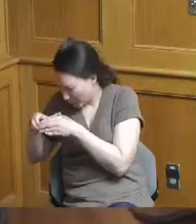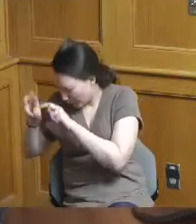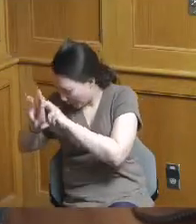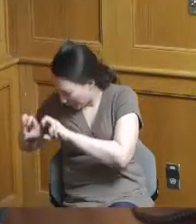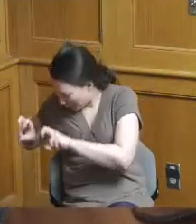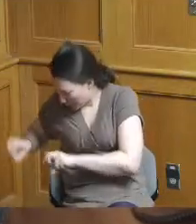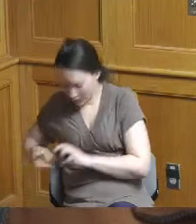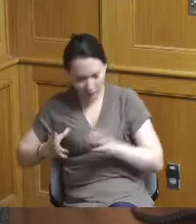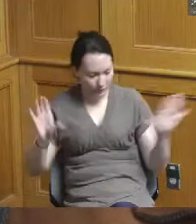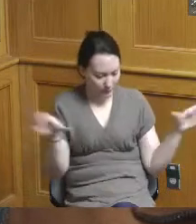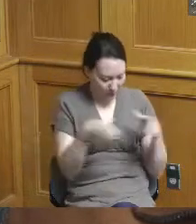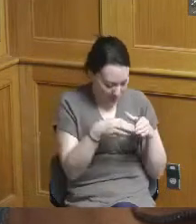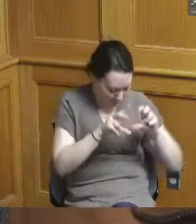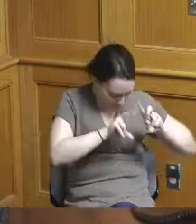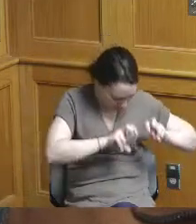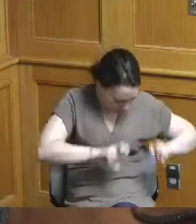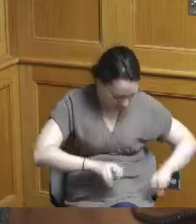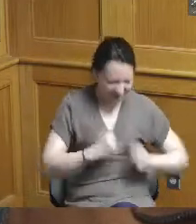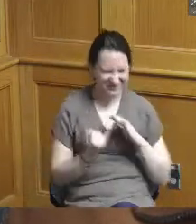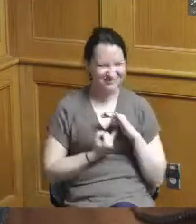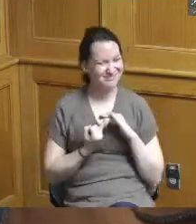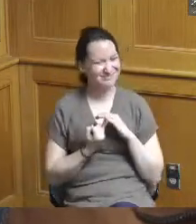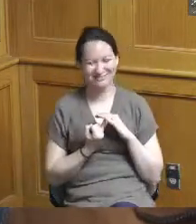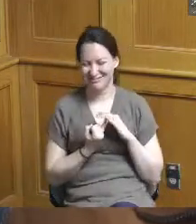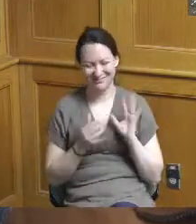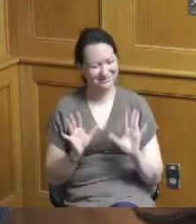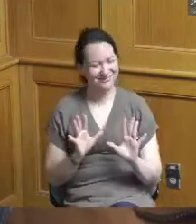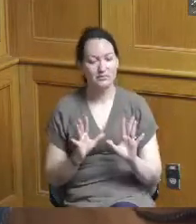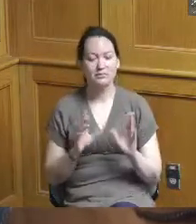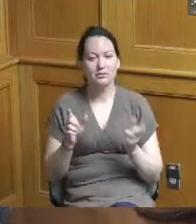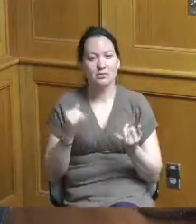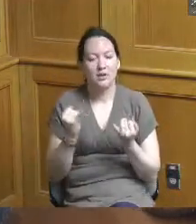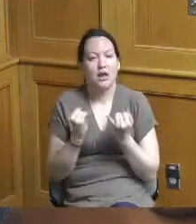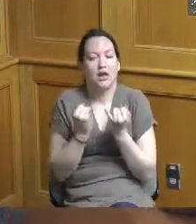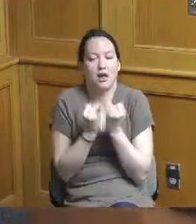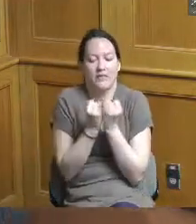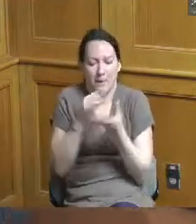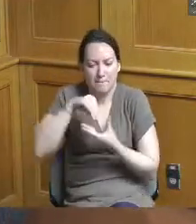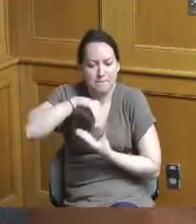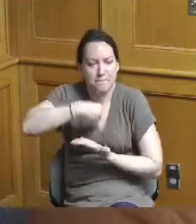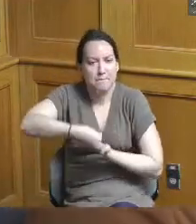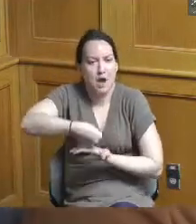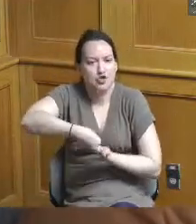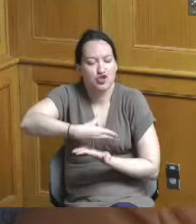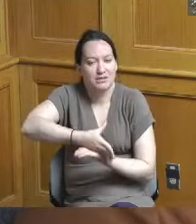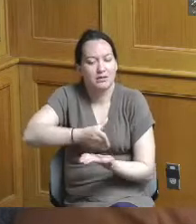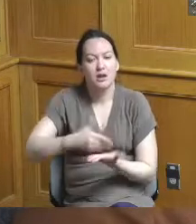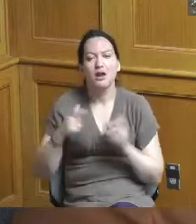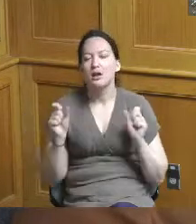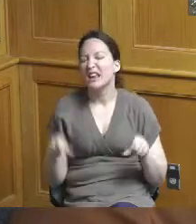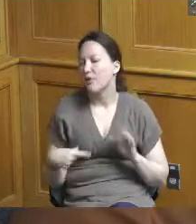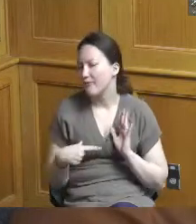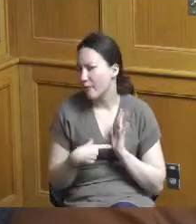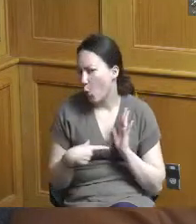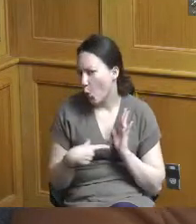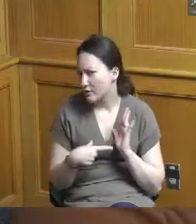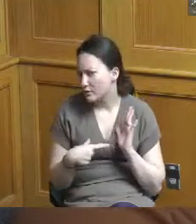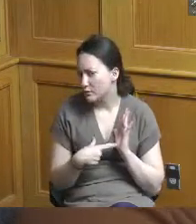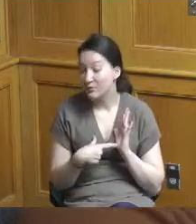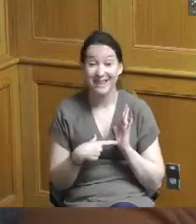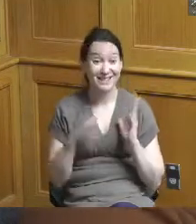I think all of this is goes to the budget of what can we afford you know one minute we have